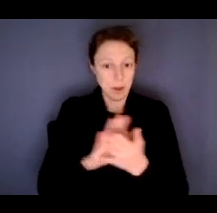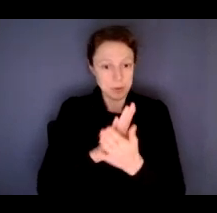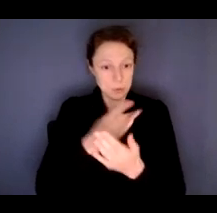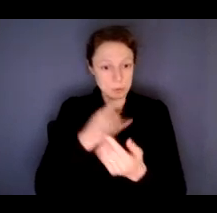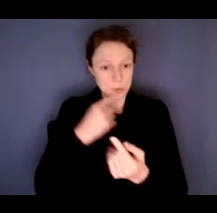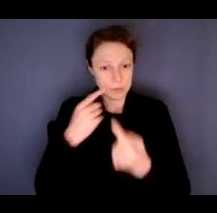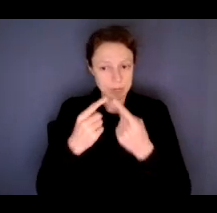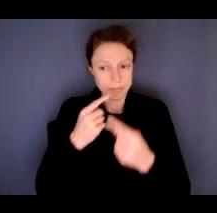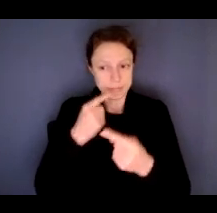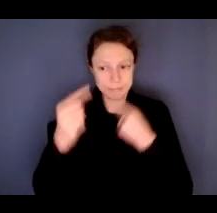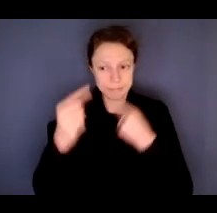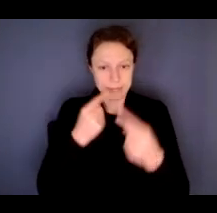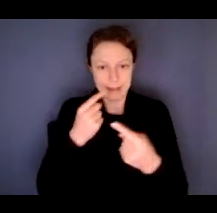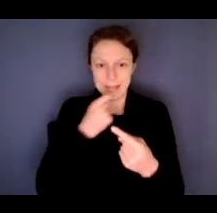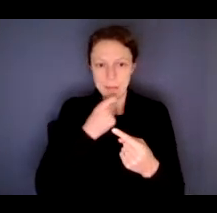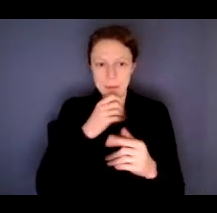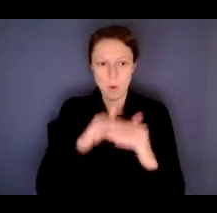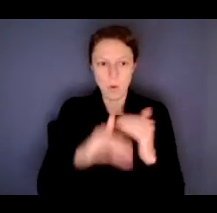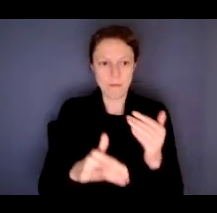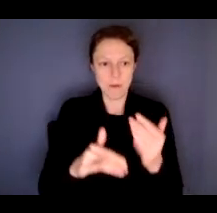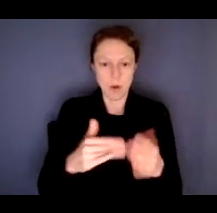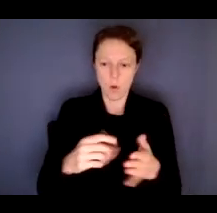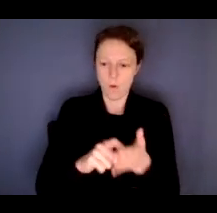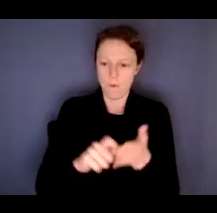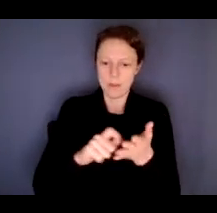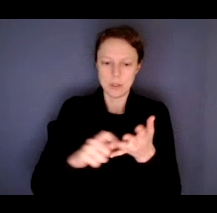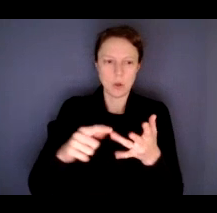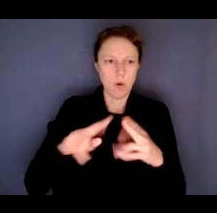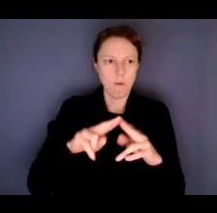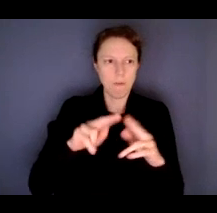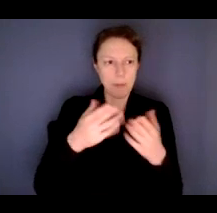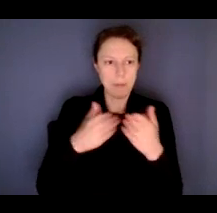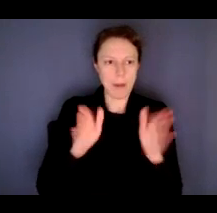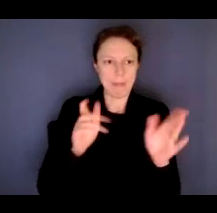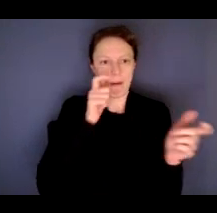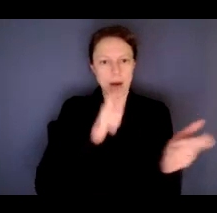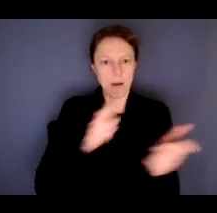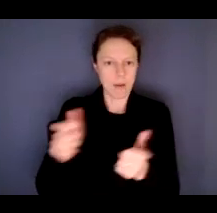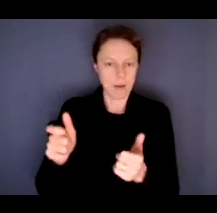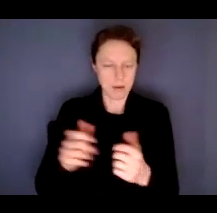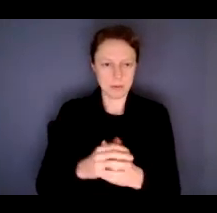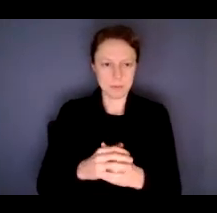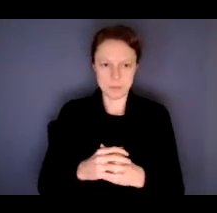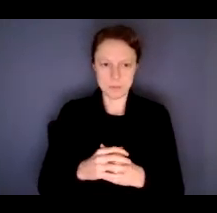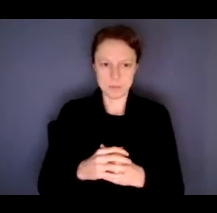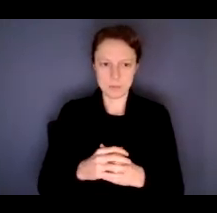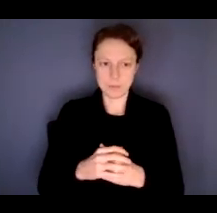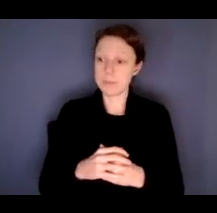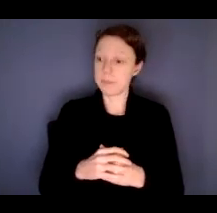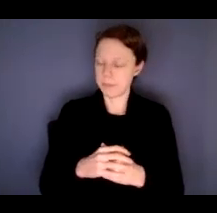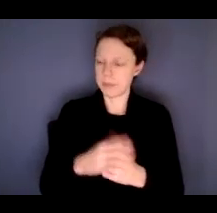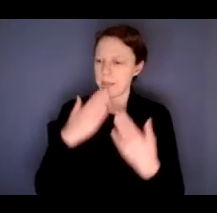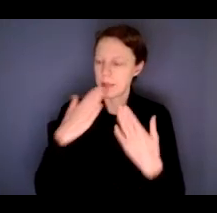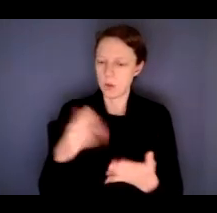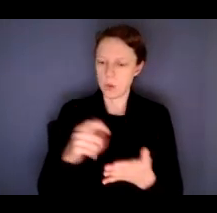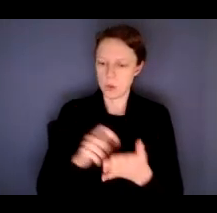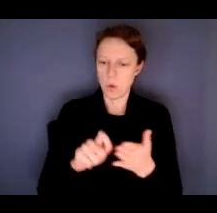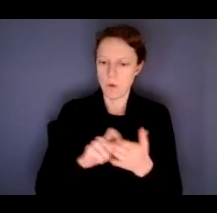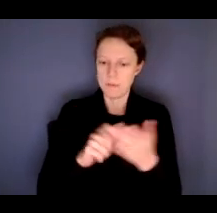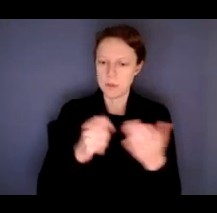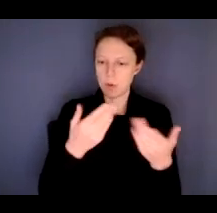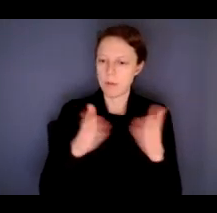Public Guardian does. MARK: Sure. Thank you. So the Office of the Public Guardian was formed with